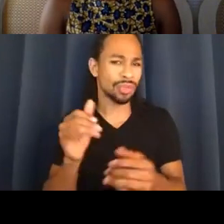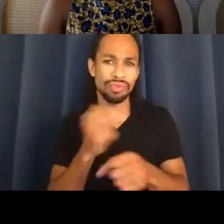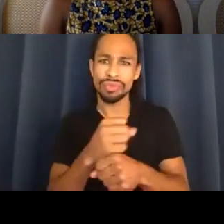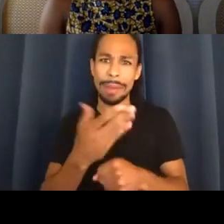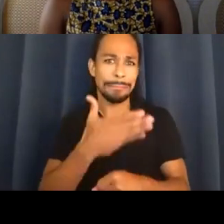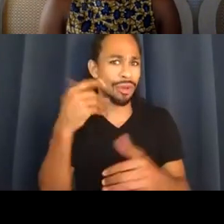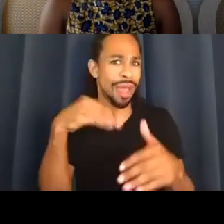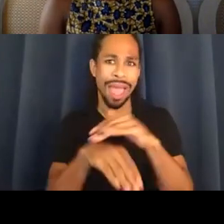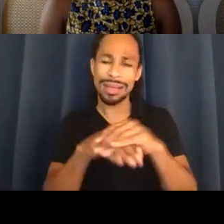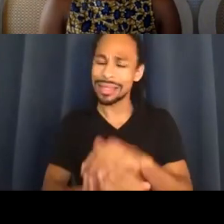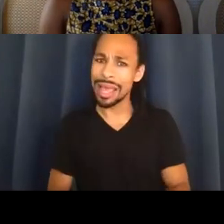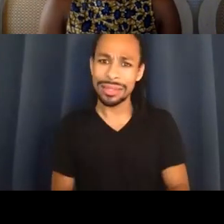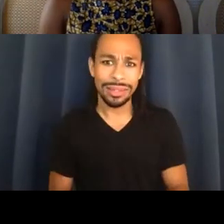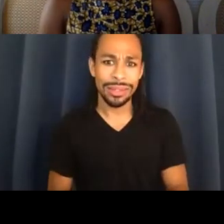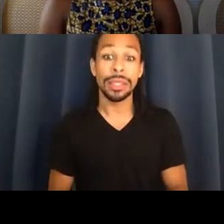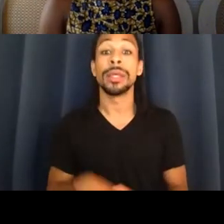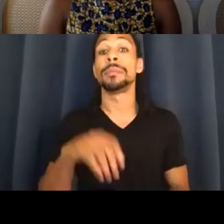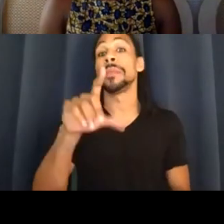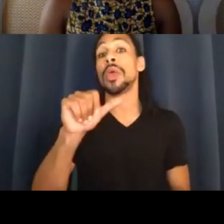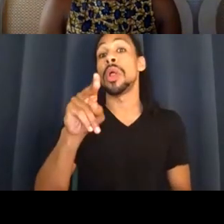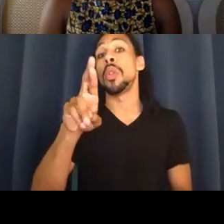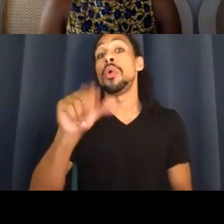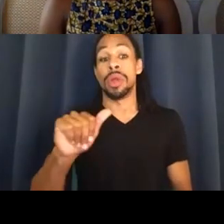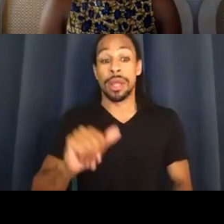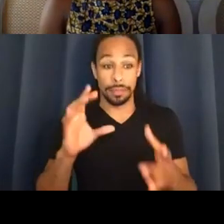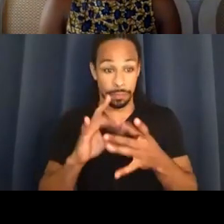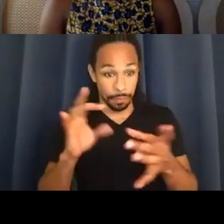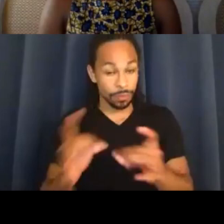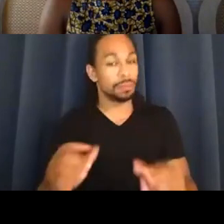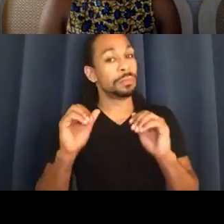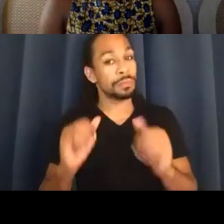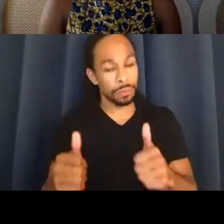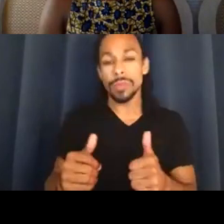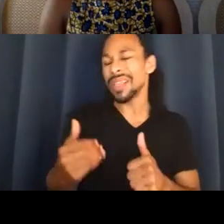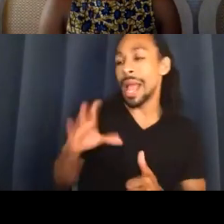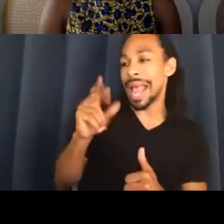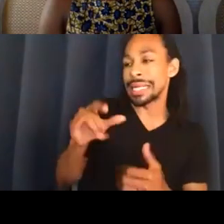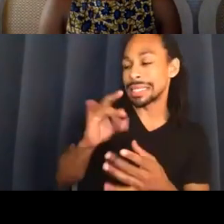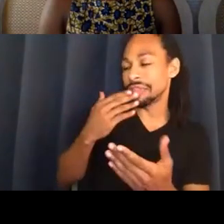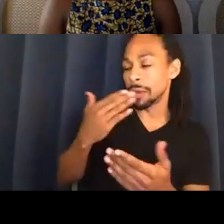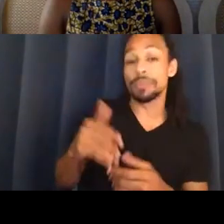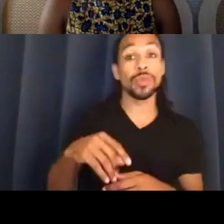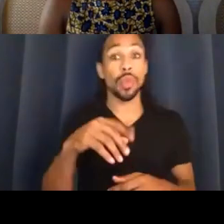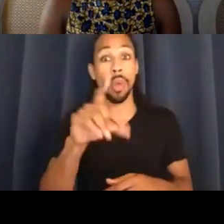When Creating New Futures was trying to give itself a title,